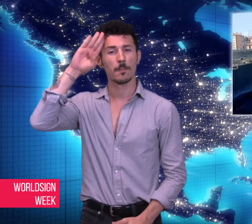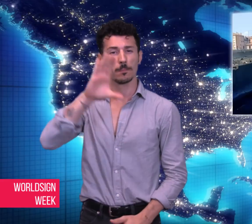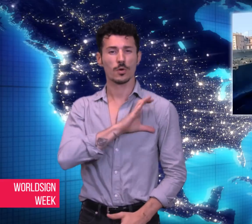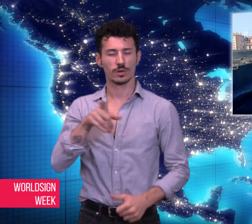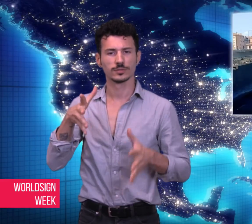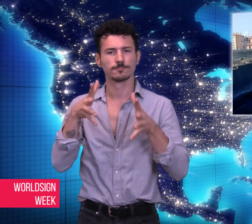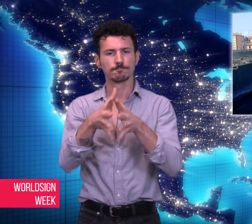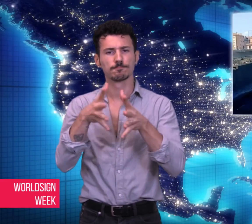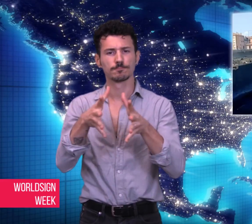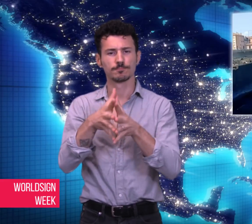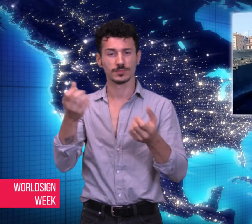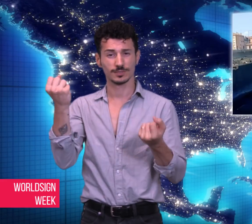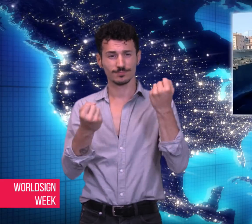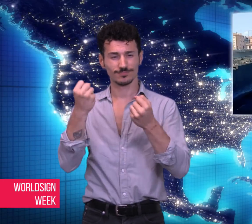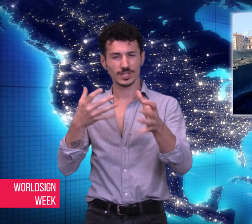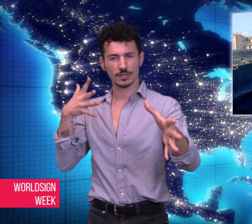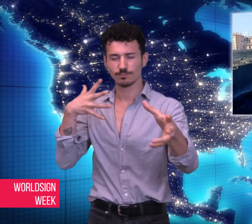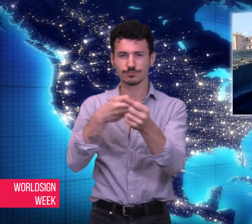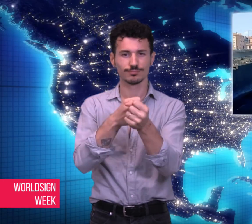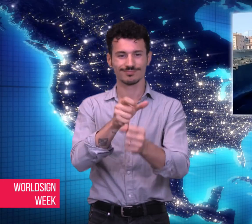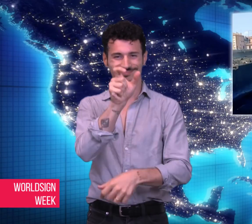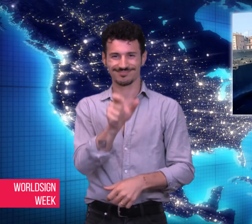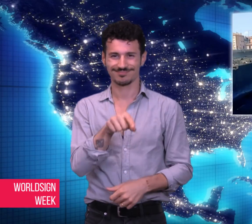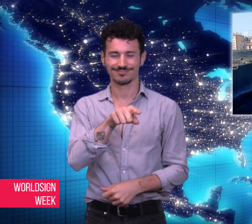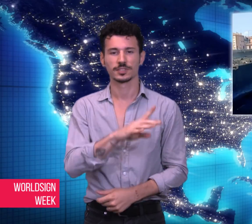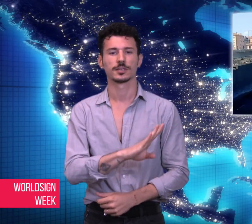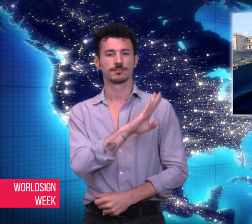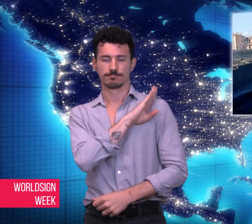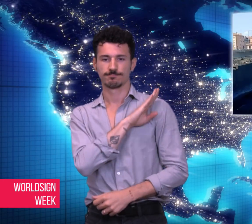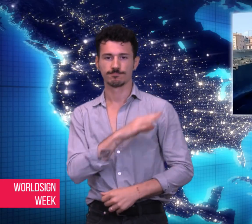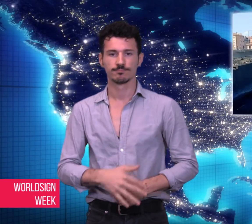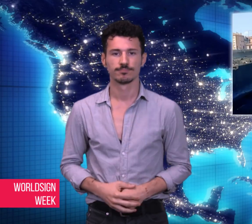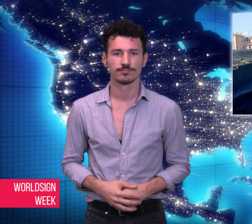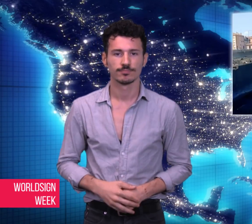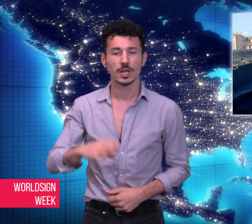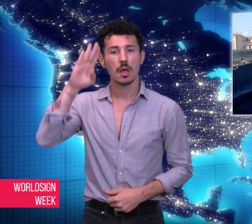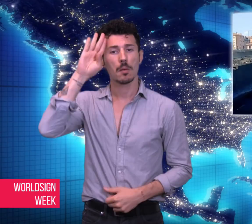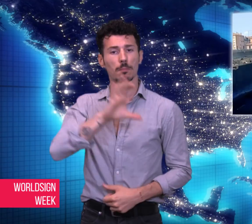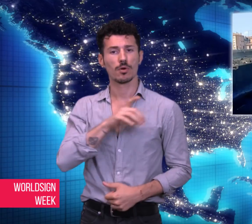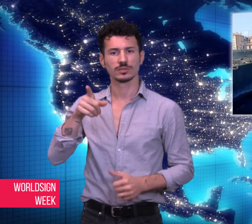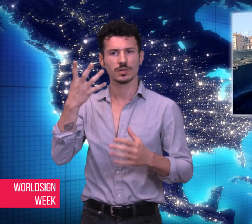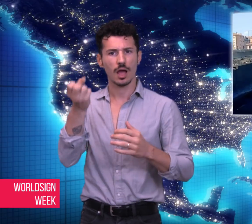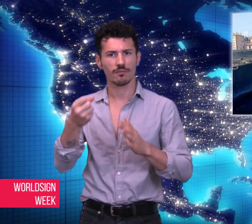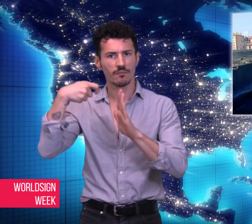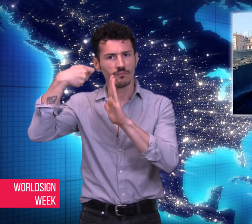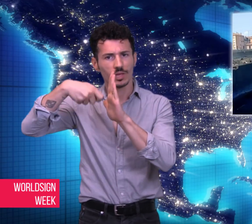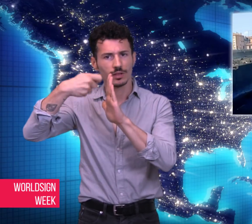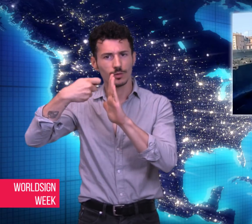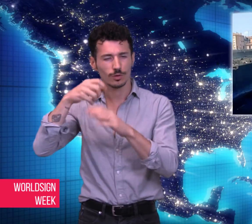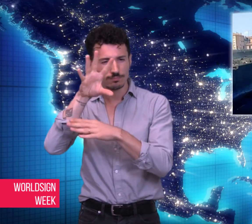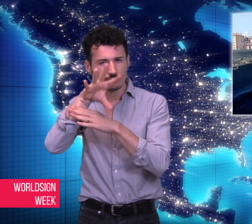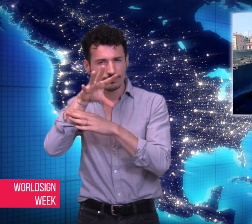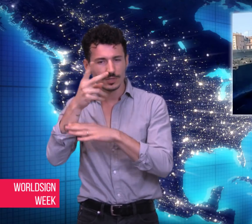Highway police reported that the tanker driver died in the crash. A